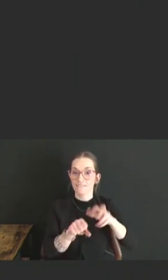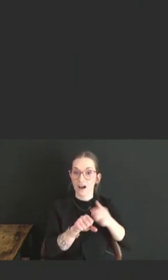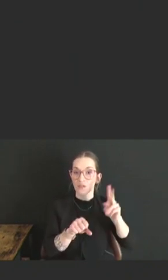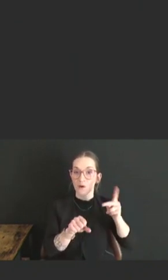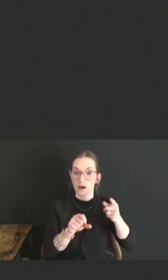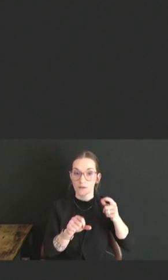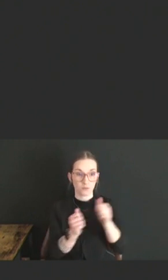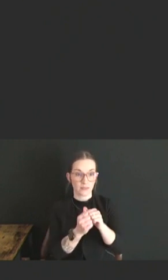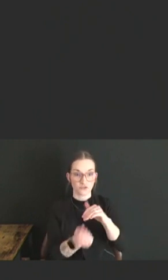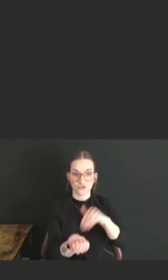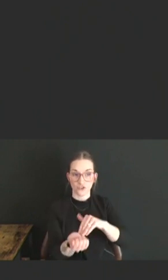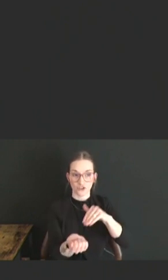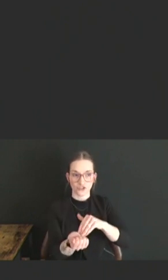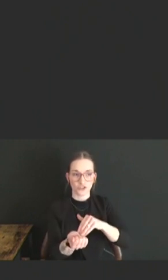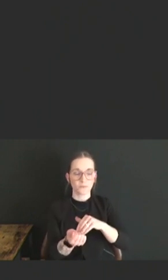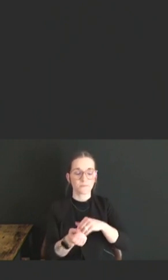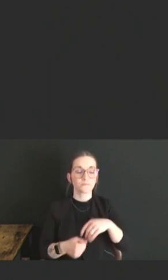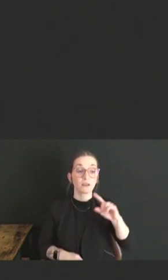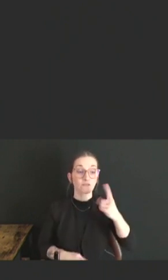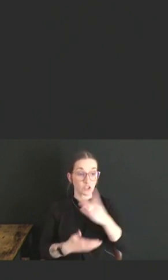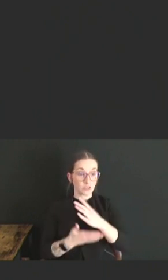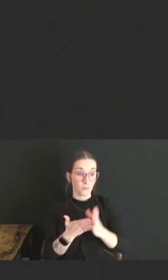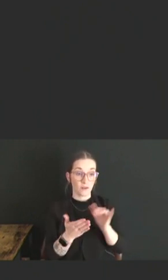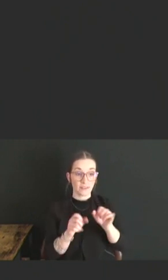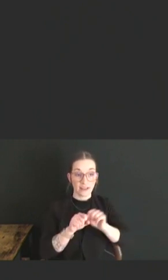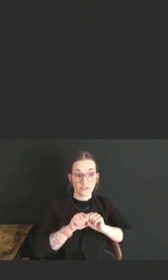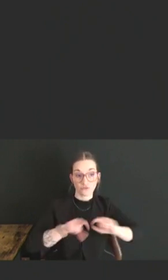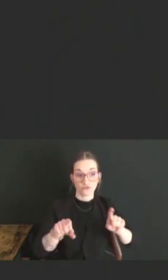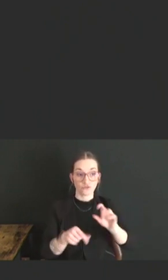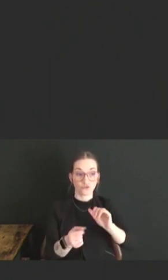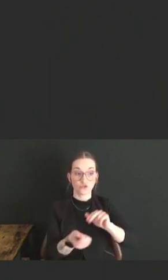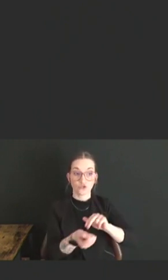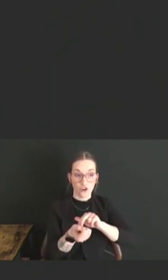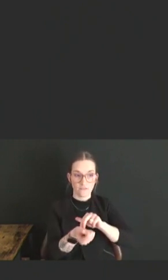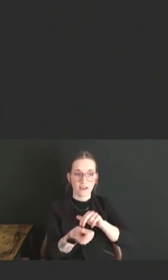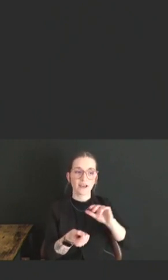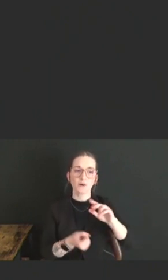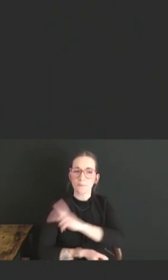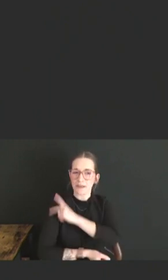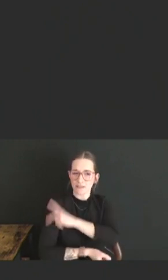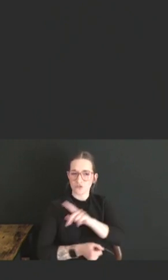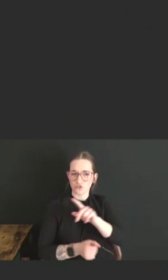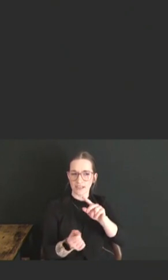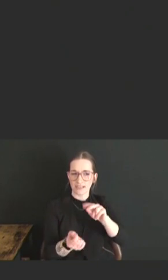The first part of the survey was the patient survey that ascertained functional status,